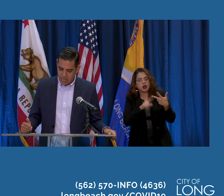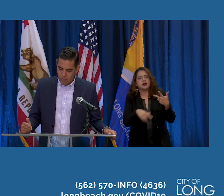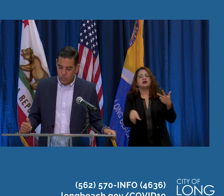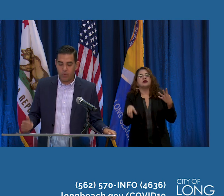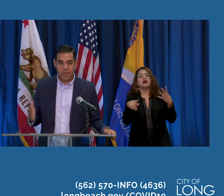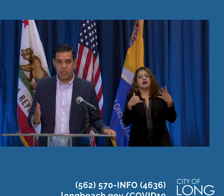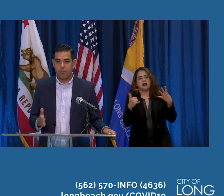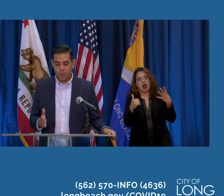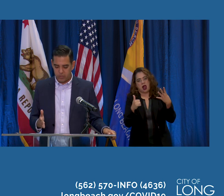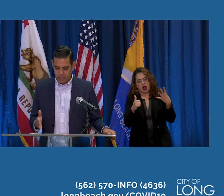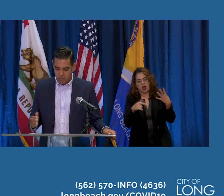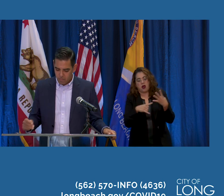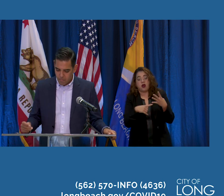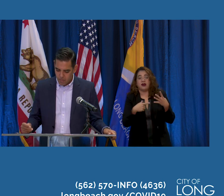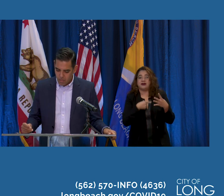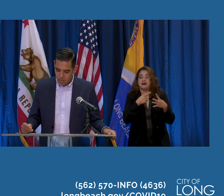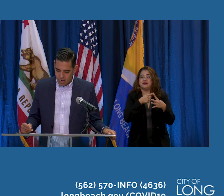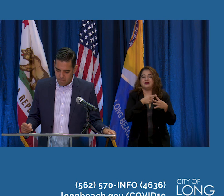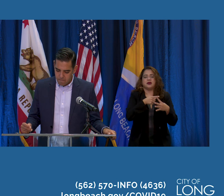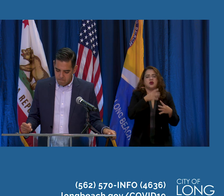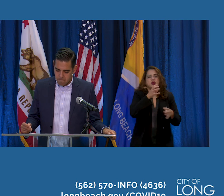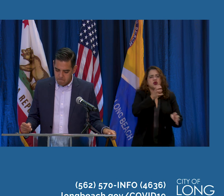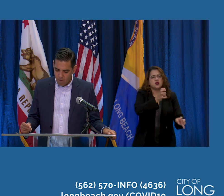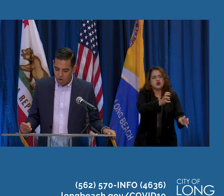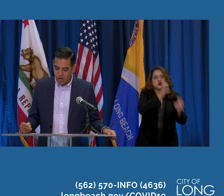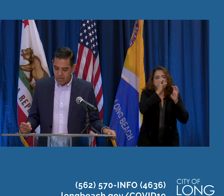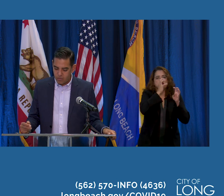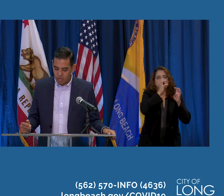And we remain in the purple tier.